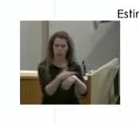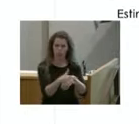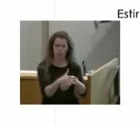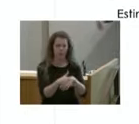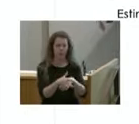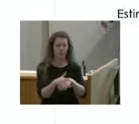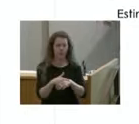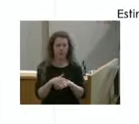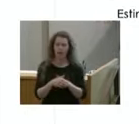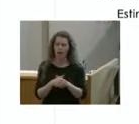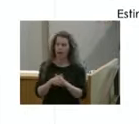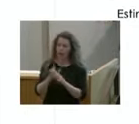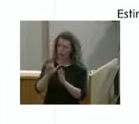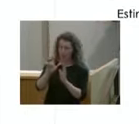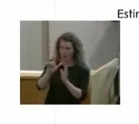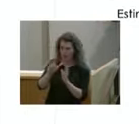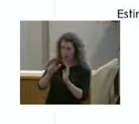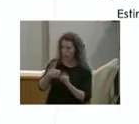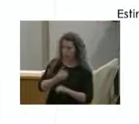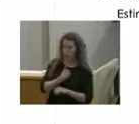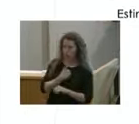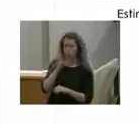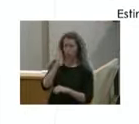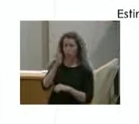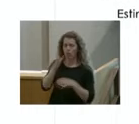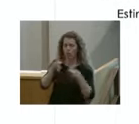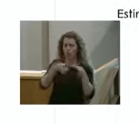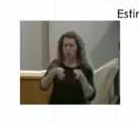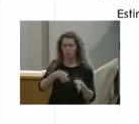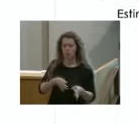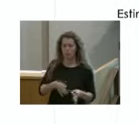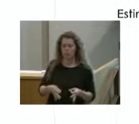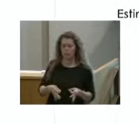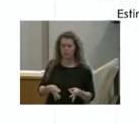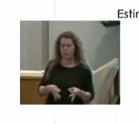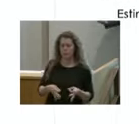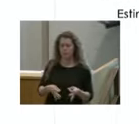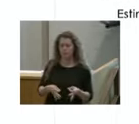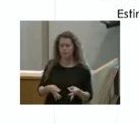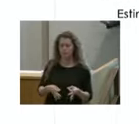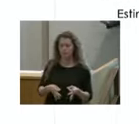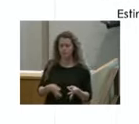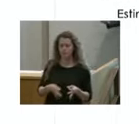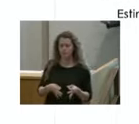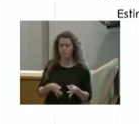talk about some of the, some of the stuff that I've been doing with the hospitals